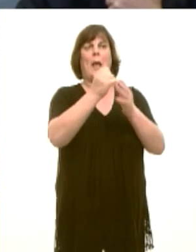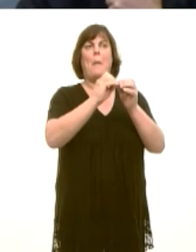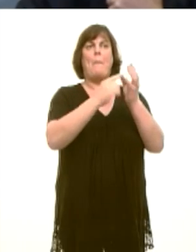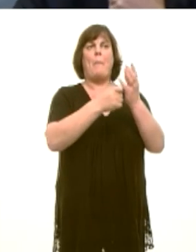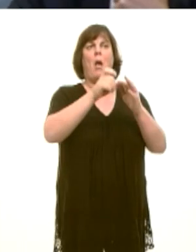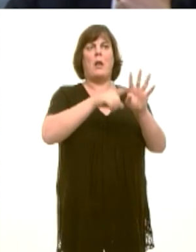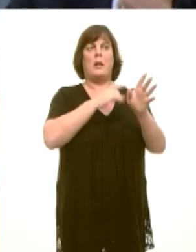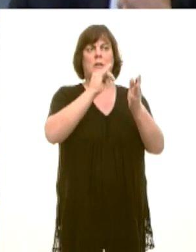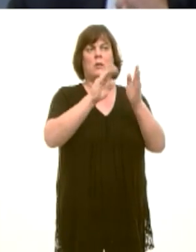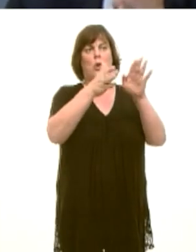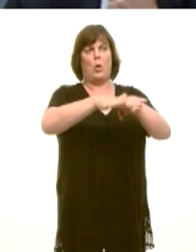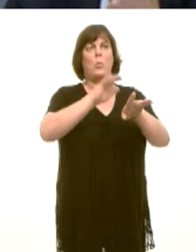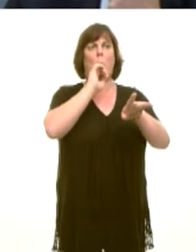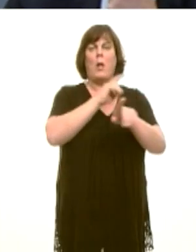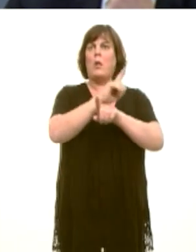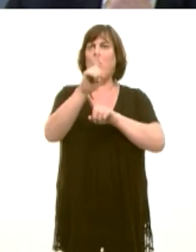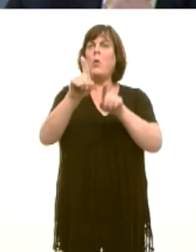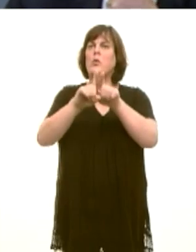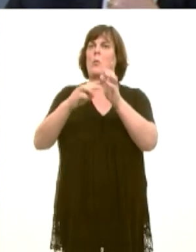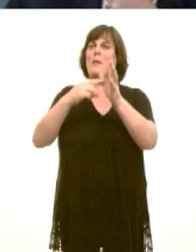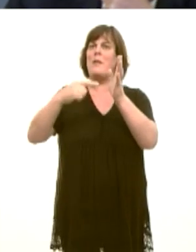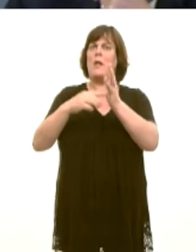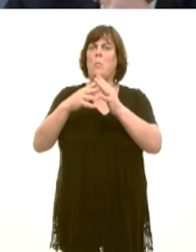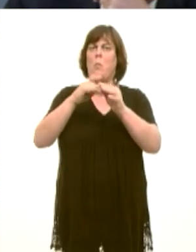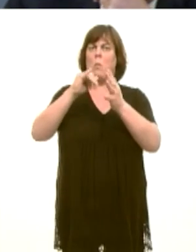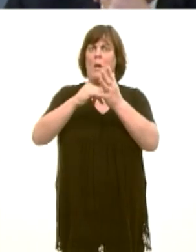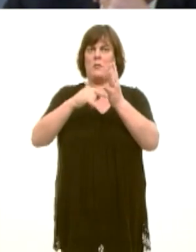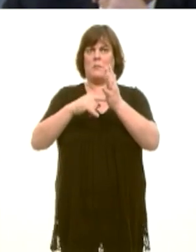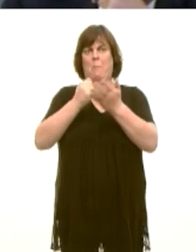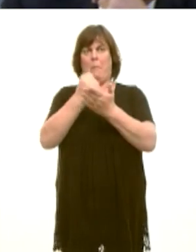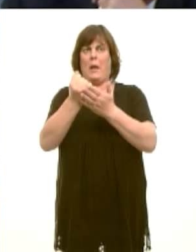in Crickhowell, having an impact both on small local traders as well as those individuals